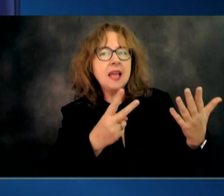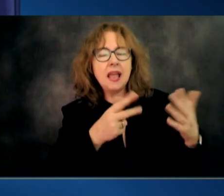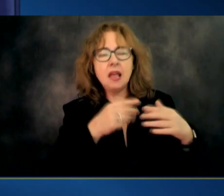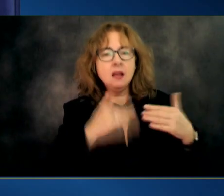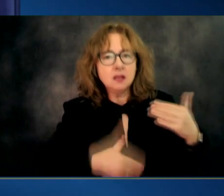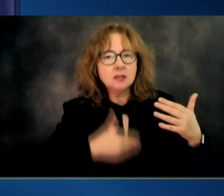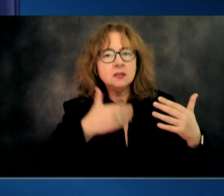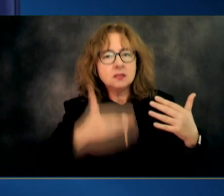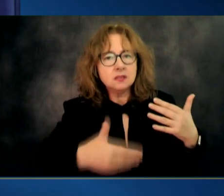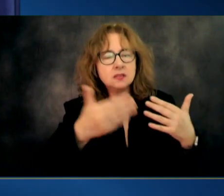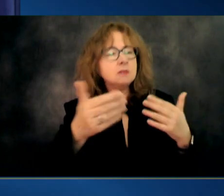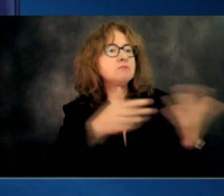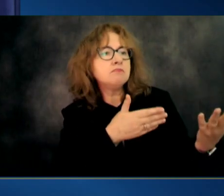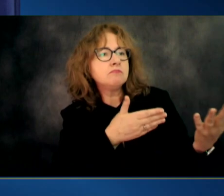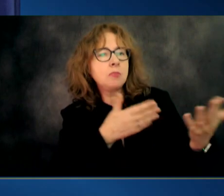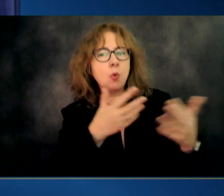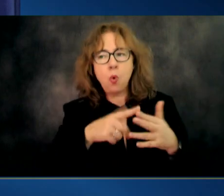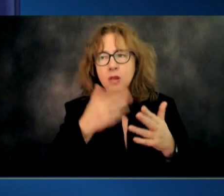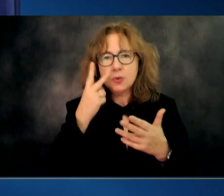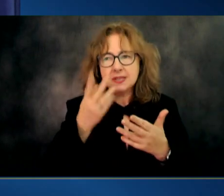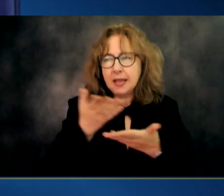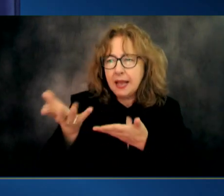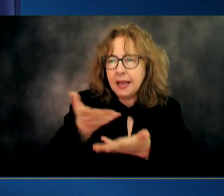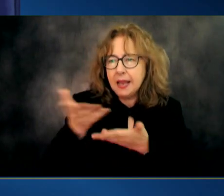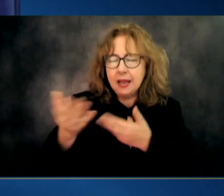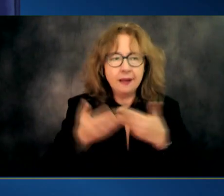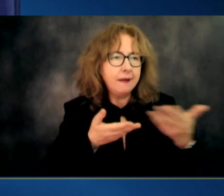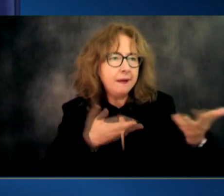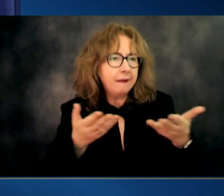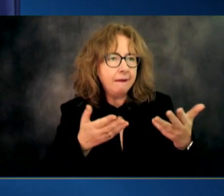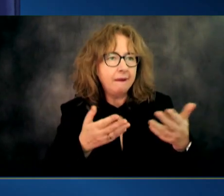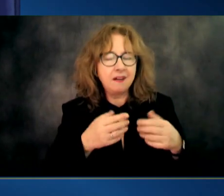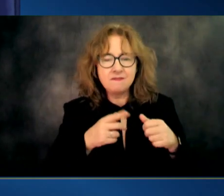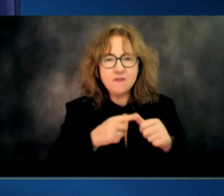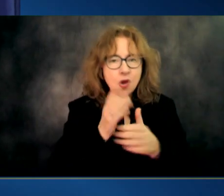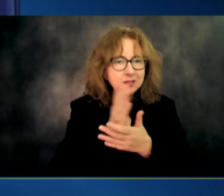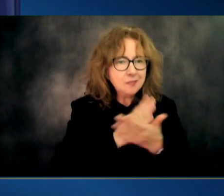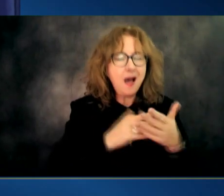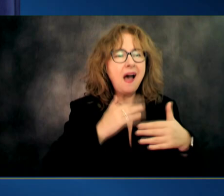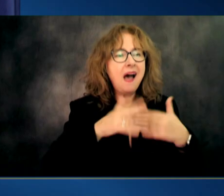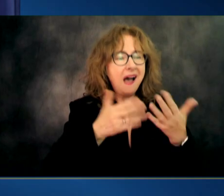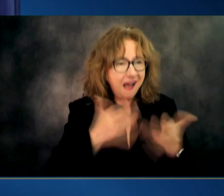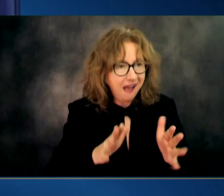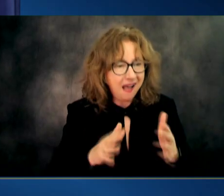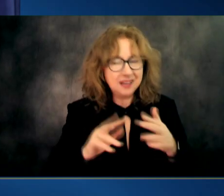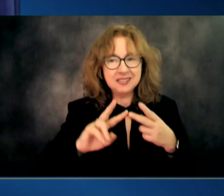as they're going through, you know, from phase one to phase two into our year three. And so, our